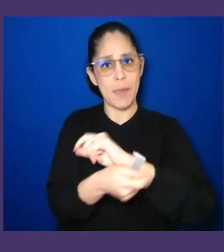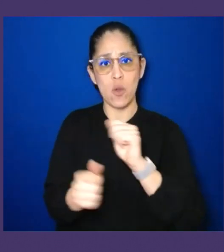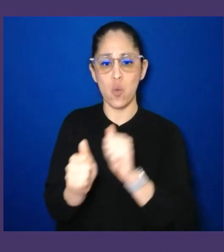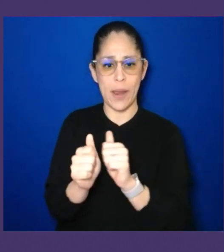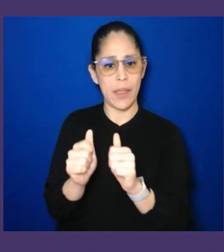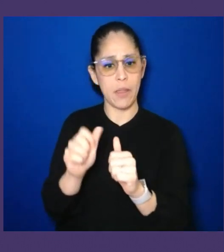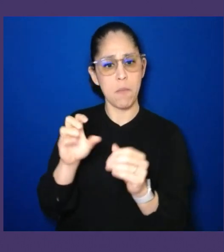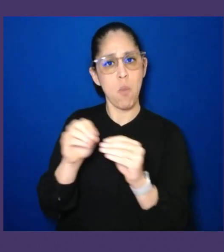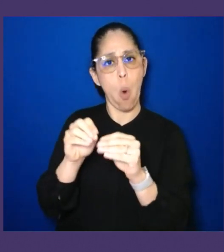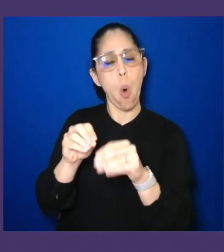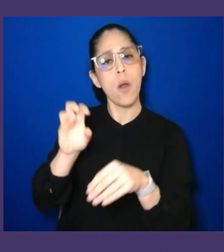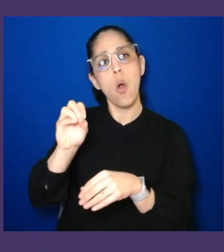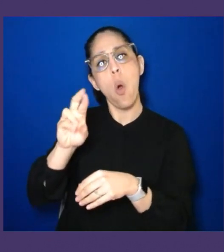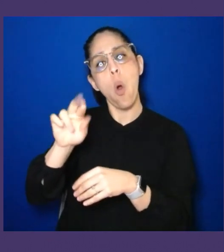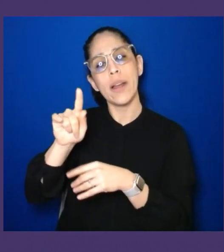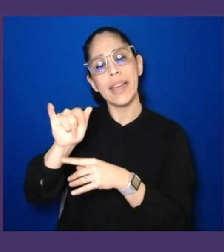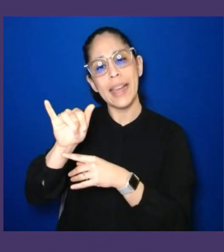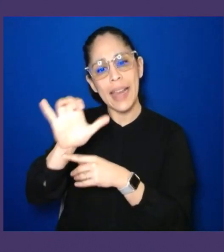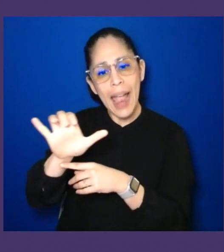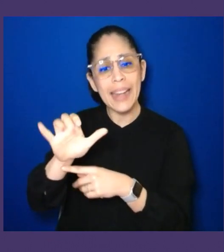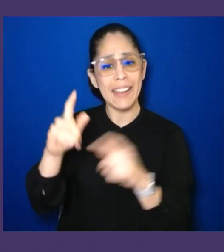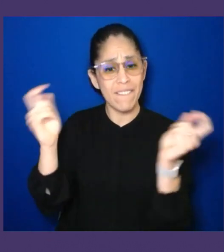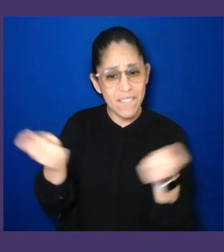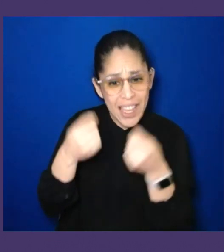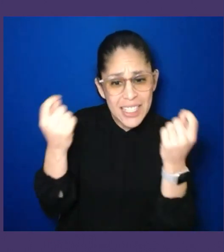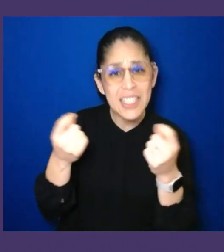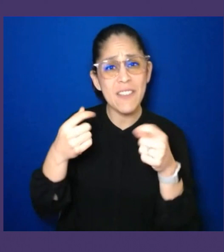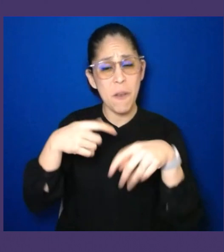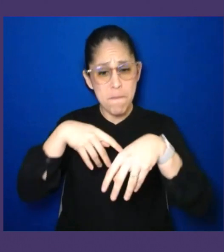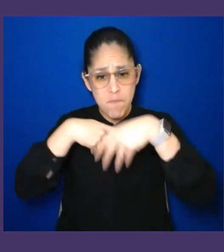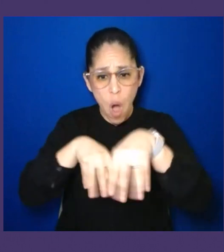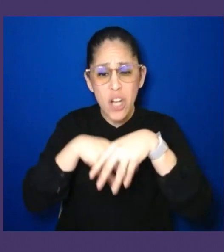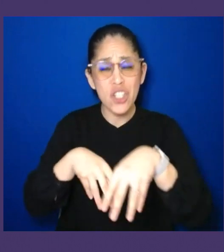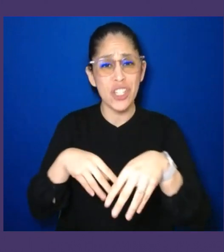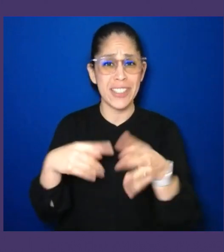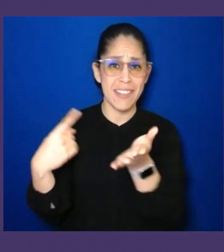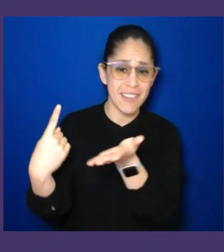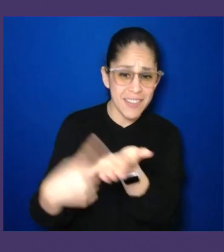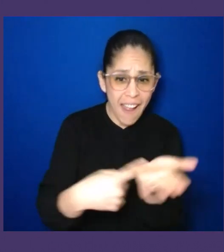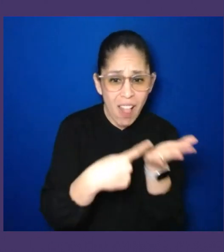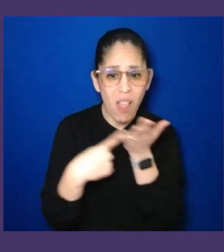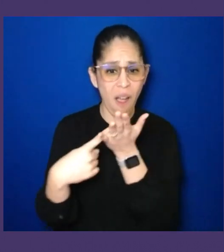marches, dialogues springing up as disabled people organize for